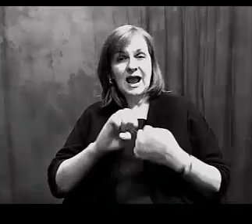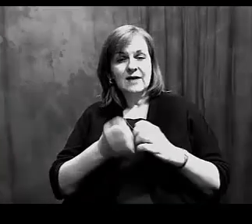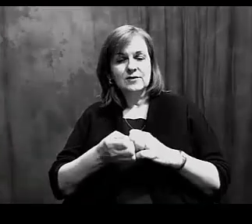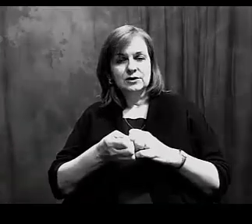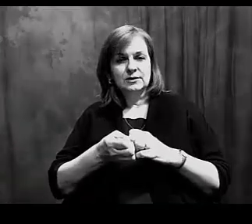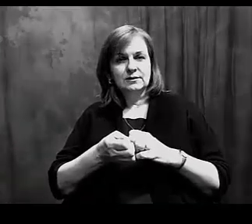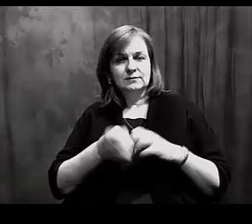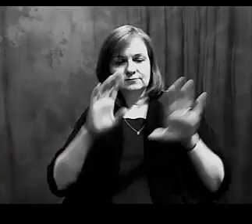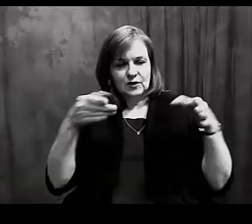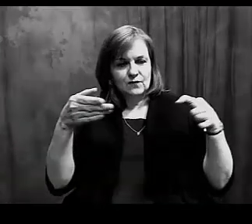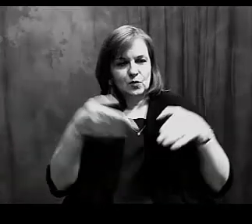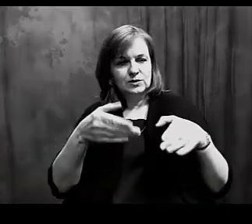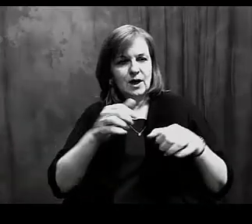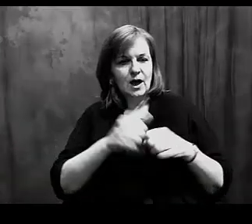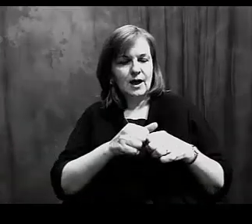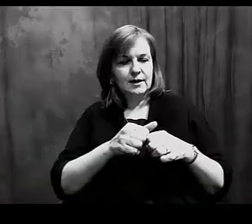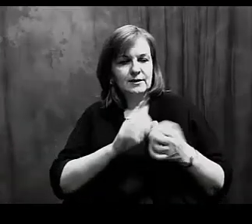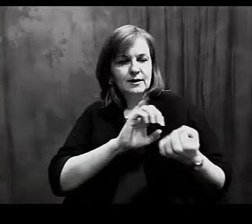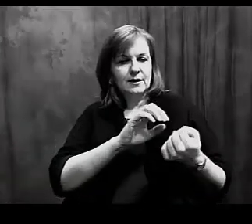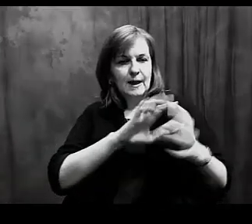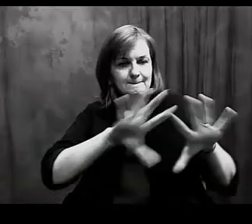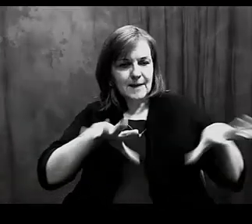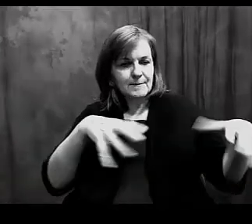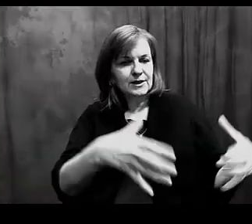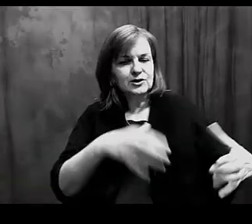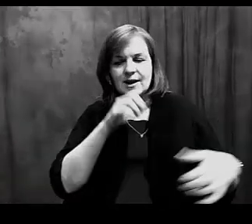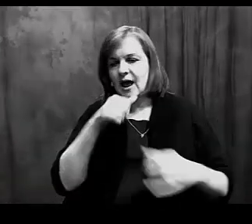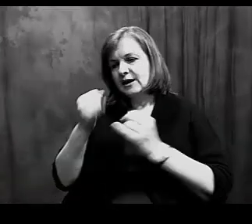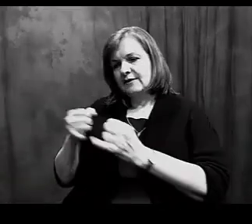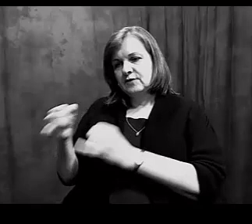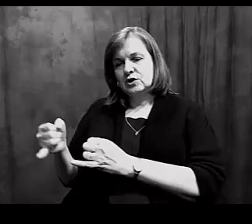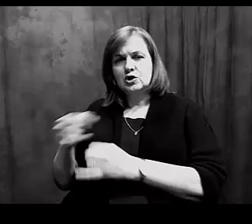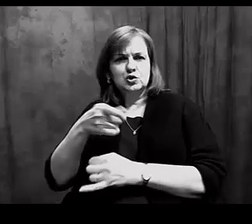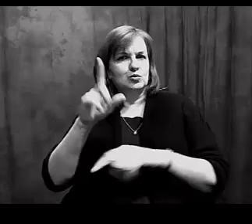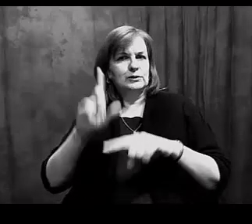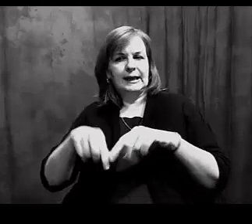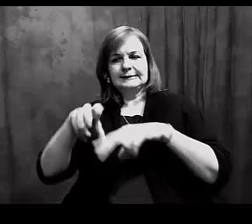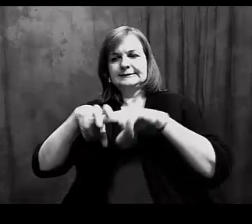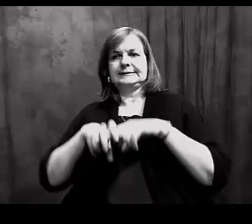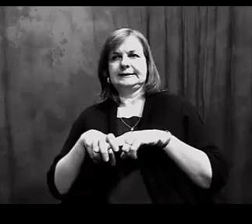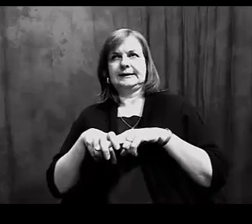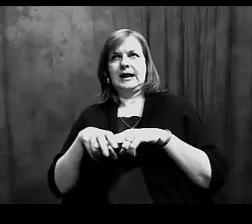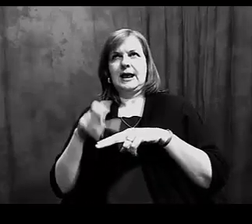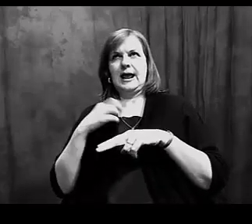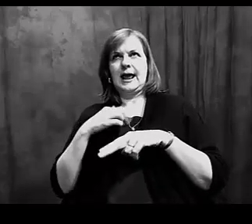evolution focuses on populations not individuals you cannot sit here and pretend